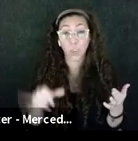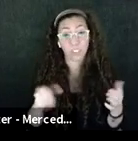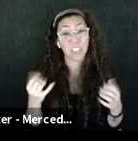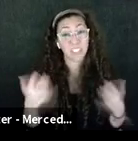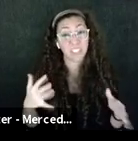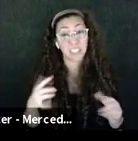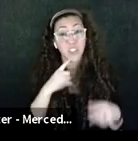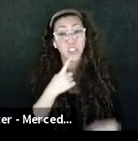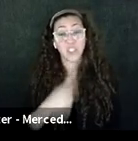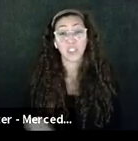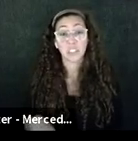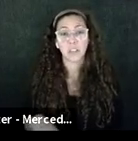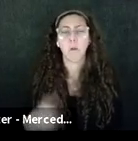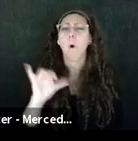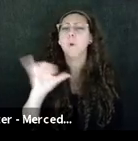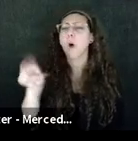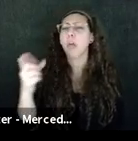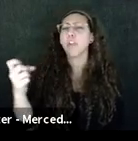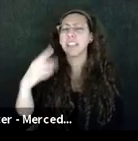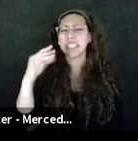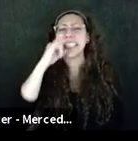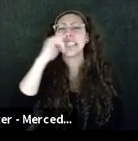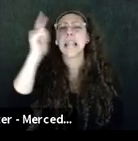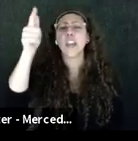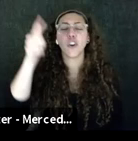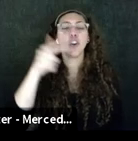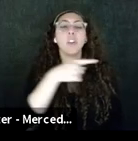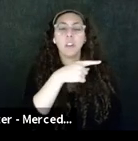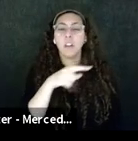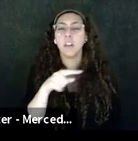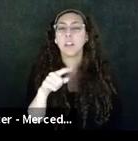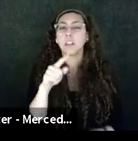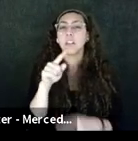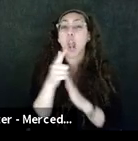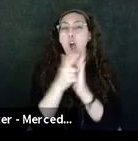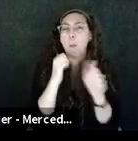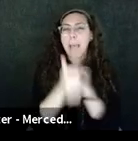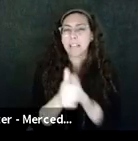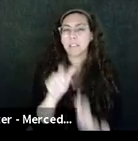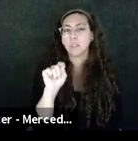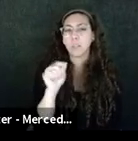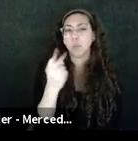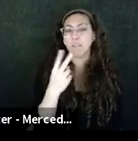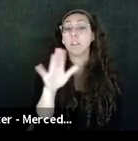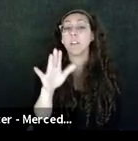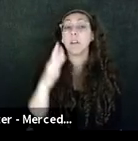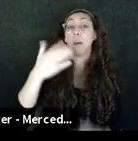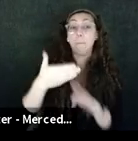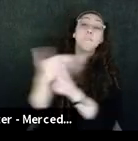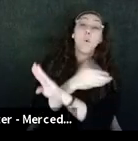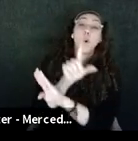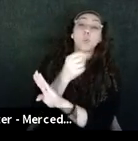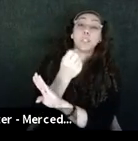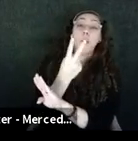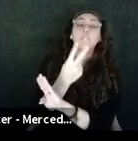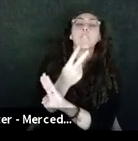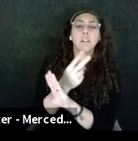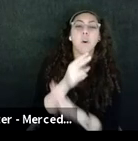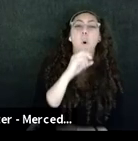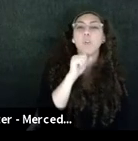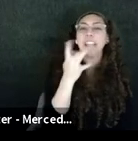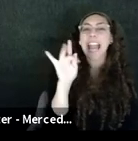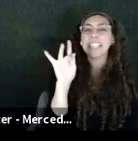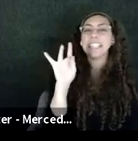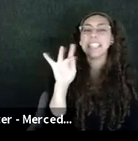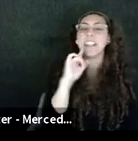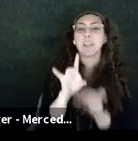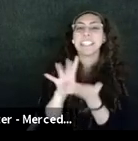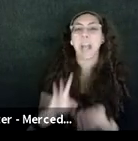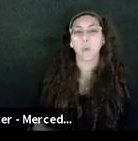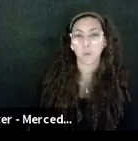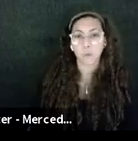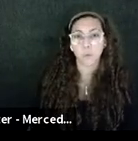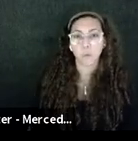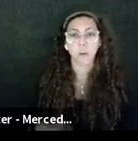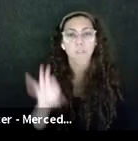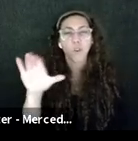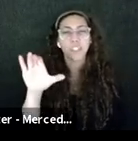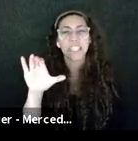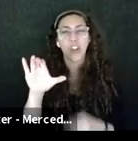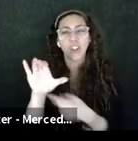Jason Williams: Kids later on. So in 2012 a law was passed up until 2012 when kids turned 18 they were kicked out or released from the foster care situation because they were illegal adults.